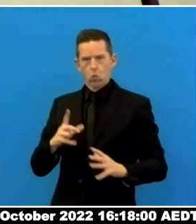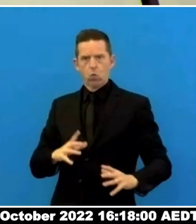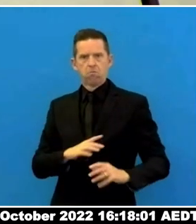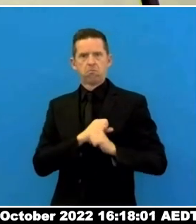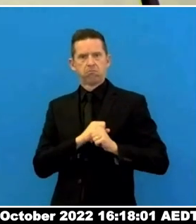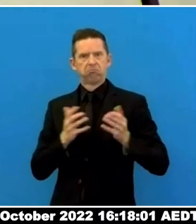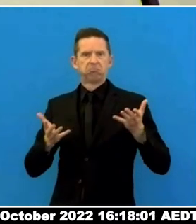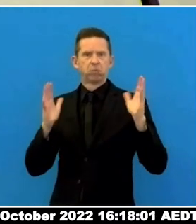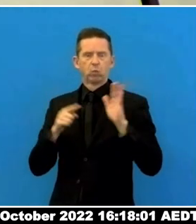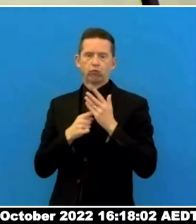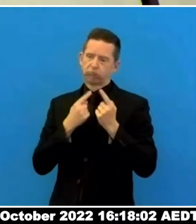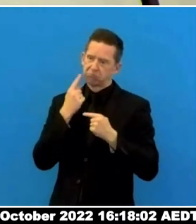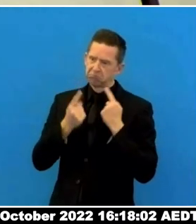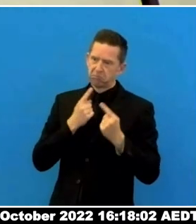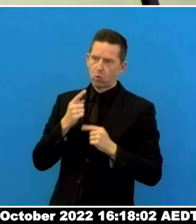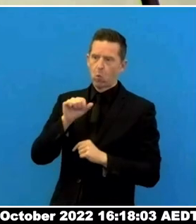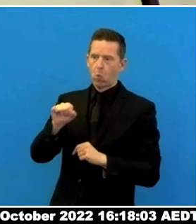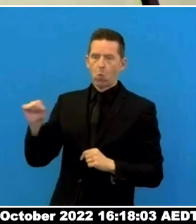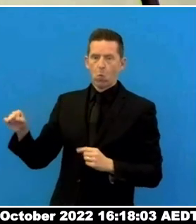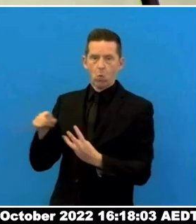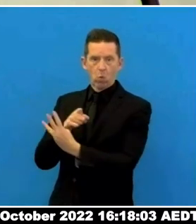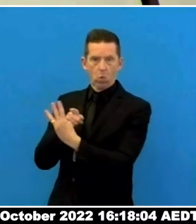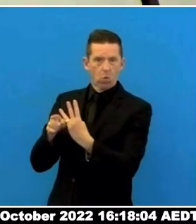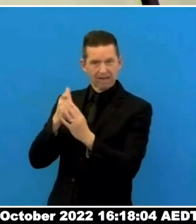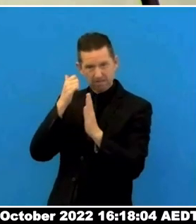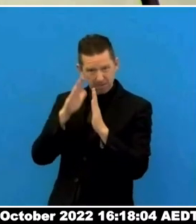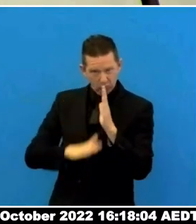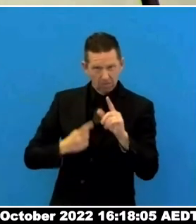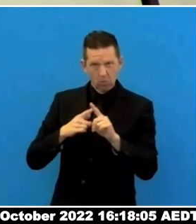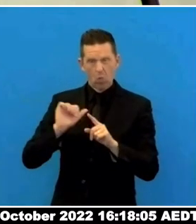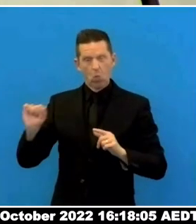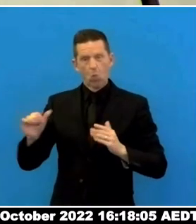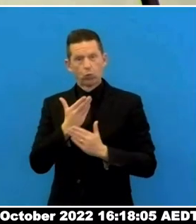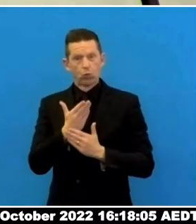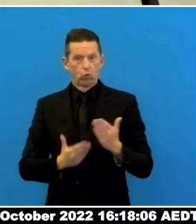and to share your own experiences and your own stories with us.